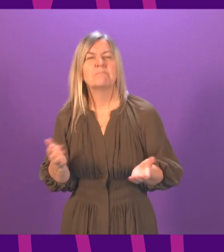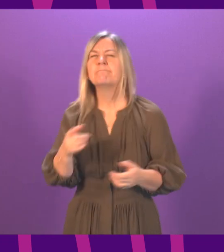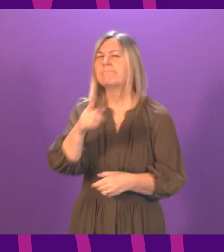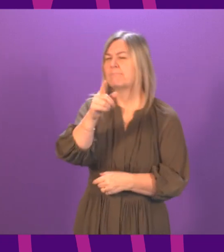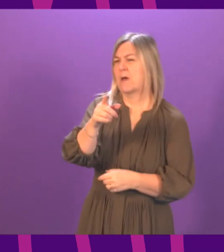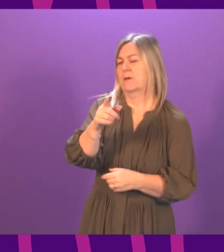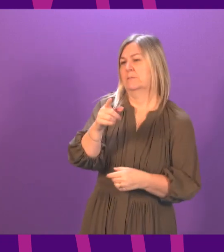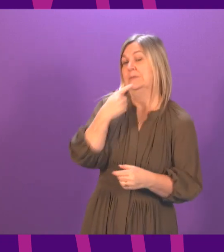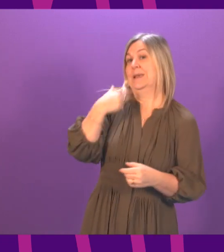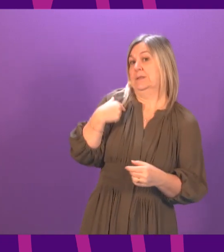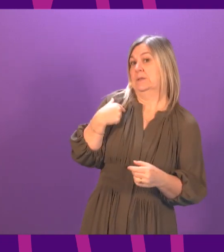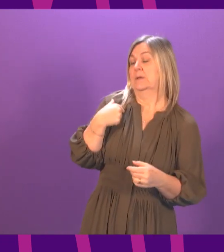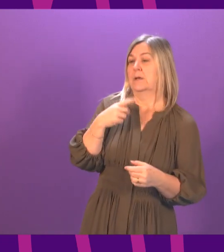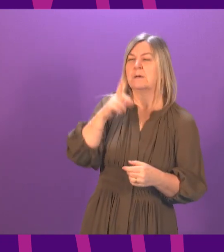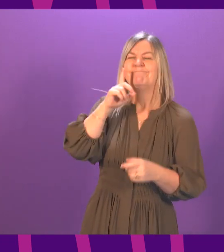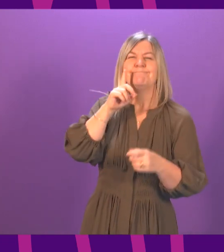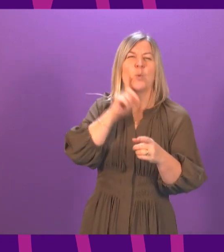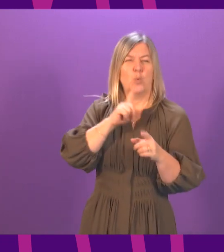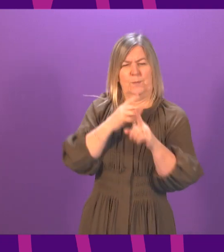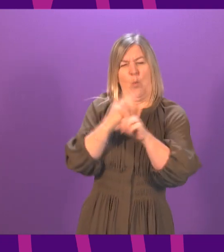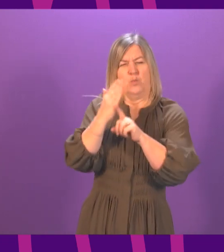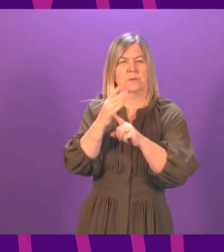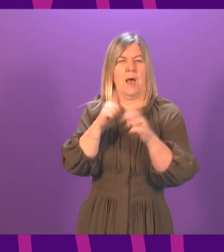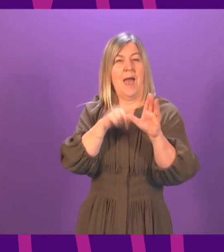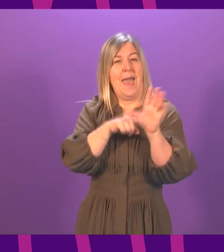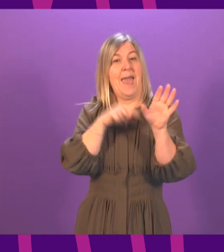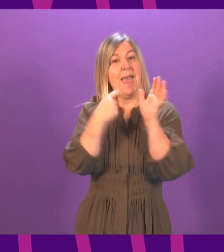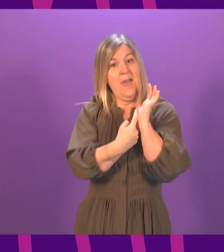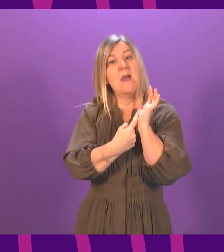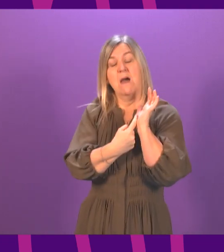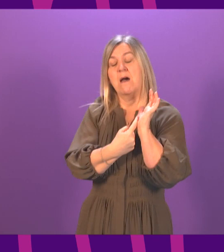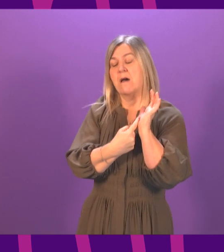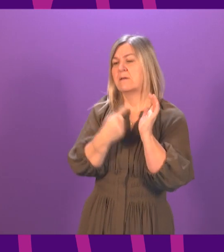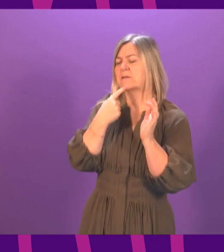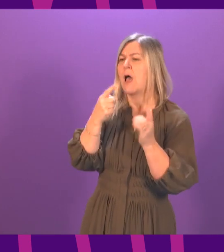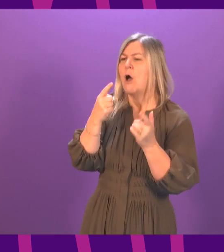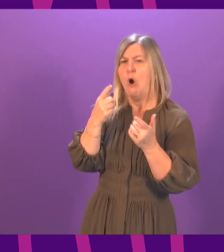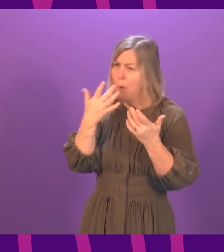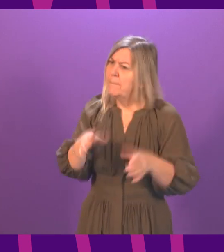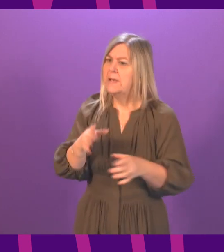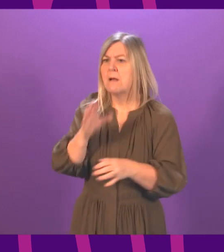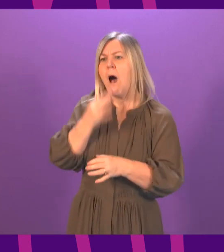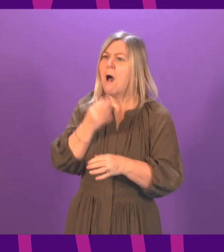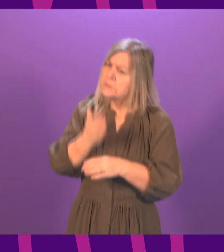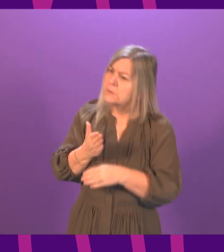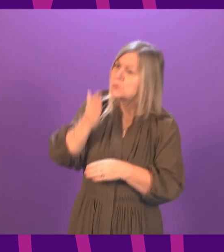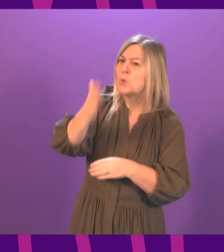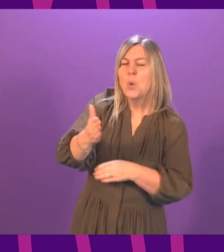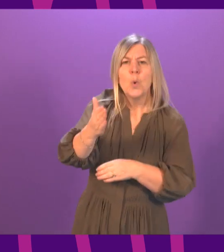An older lady in Ayr contacted me yesterday; she is delighted that both she and her son-in-law had been called to the mass vaccination centre at the Citadel leisure centre.